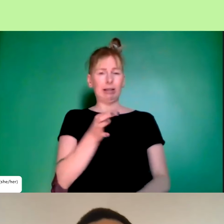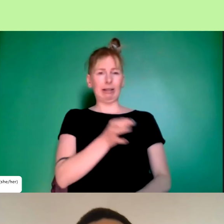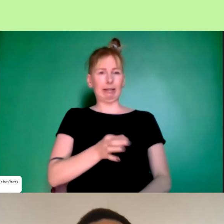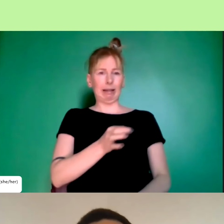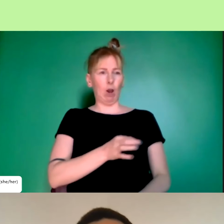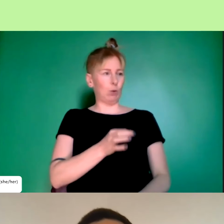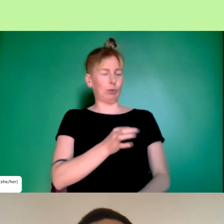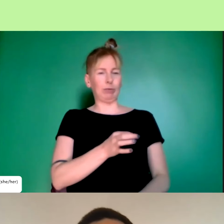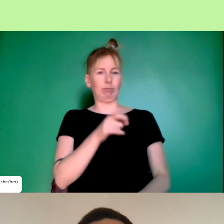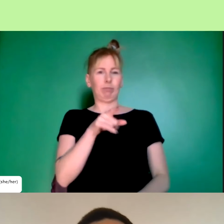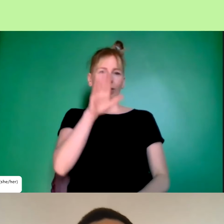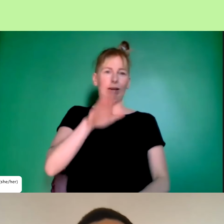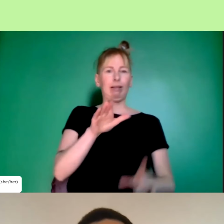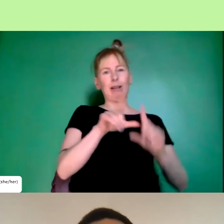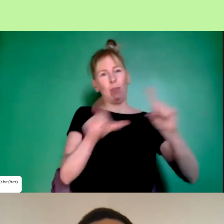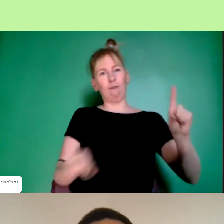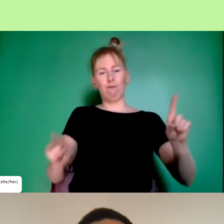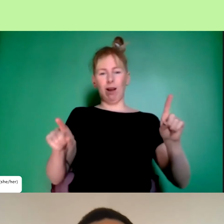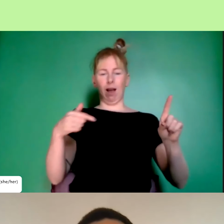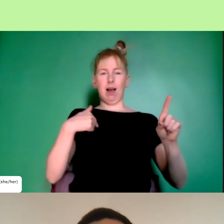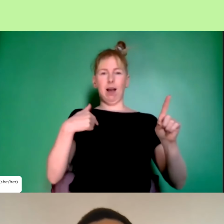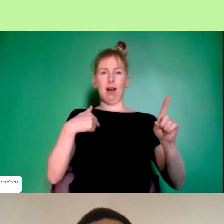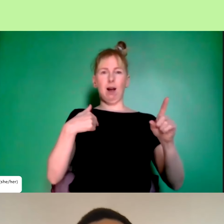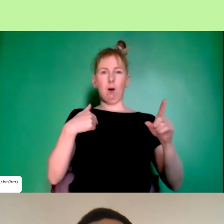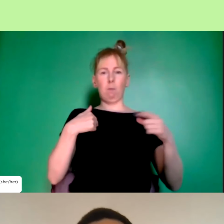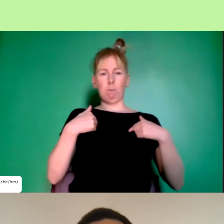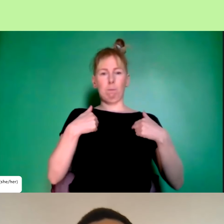And these are part of my marcos. And then you are negotiating with